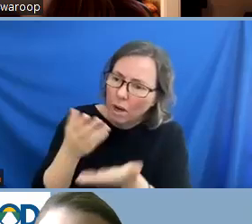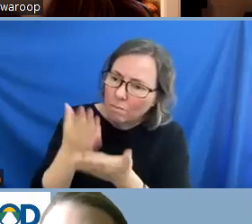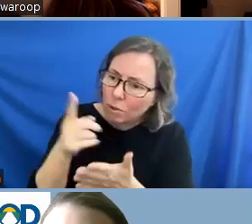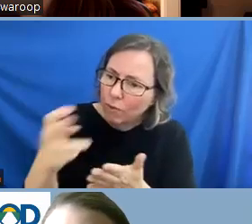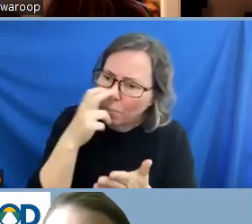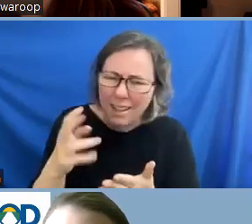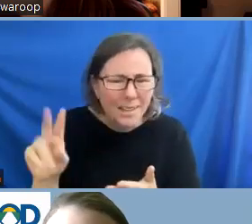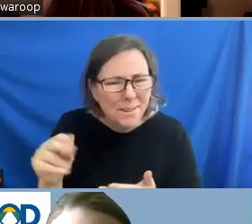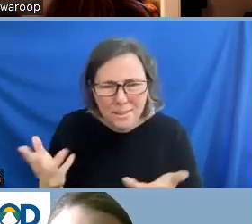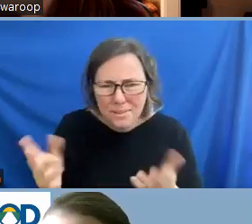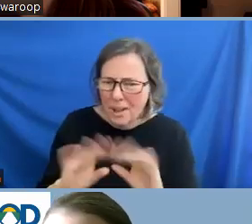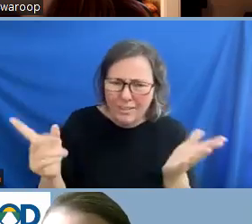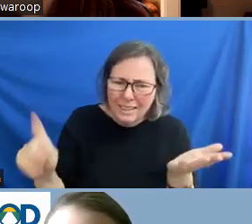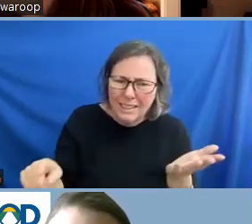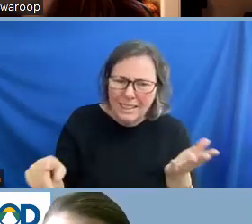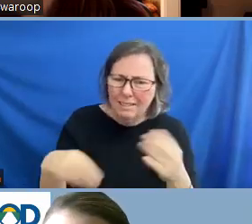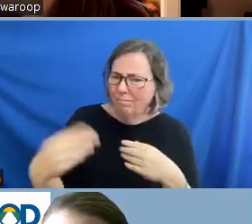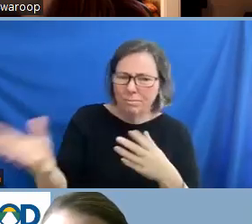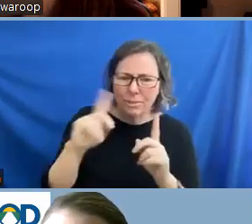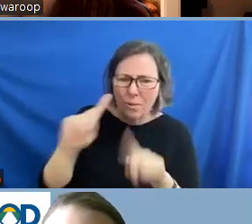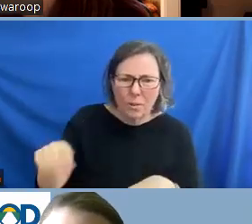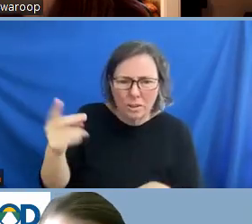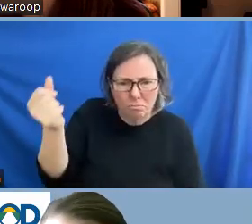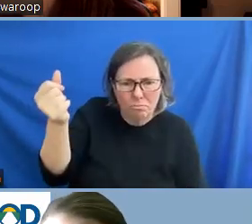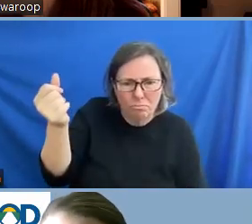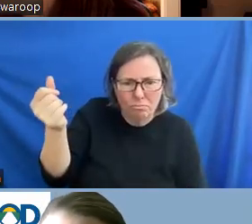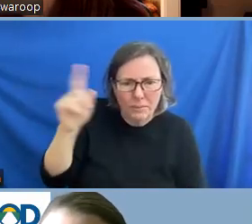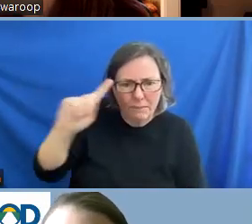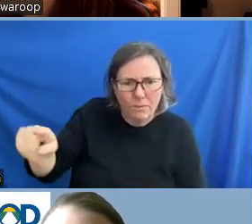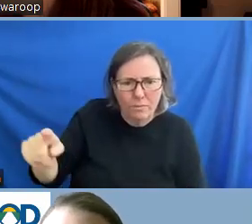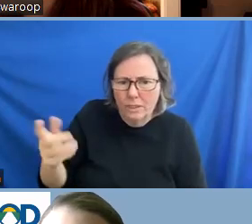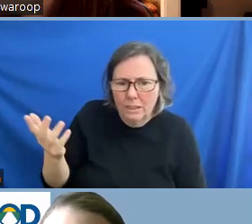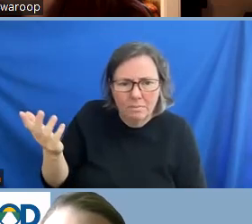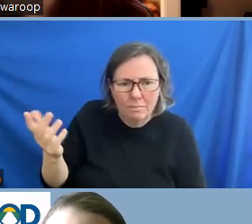very clear they need this in order to do their job and I'm going to order it.